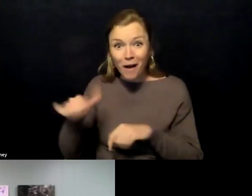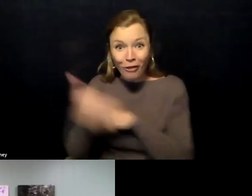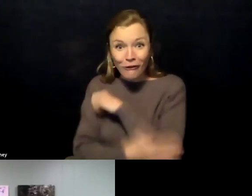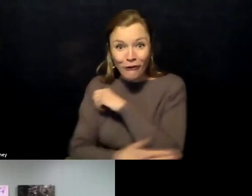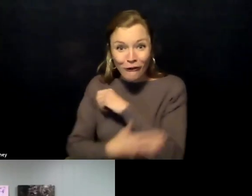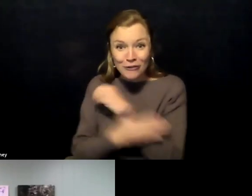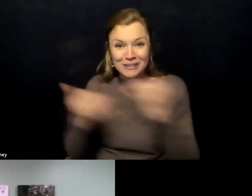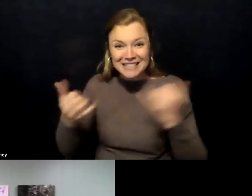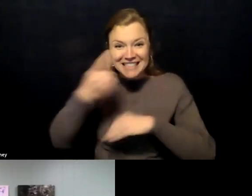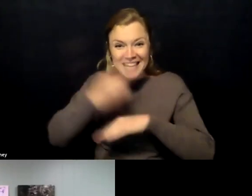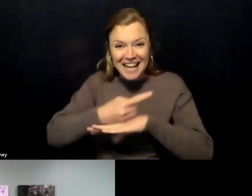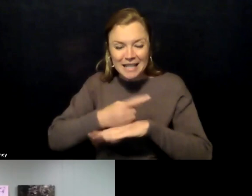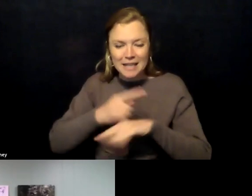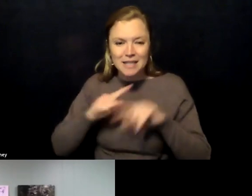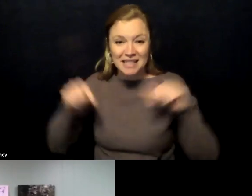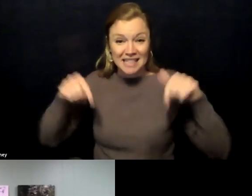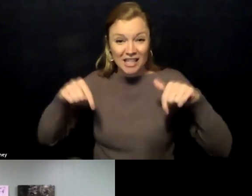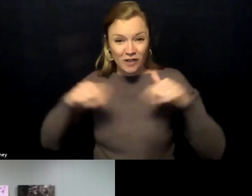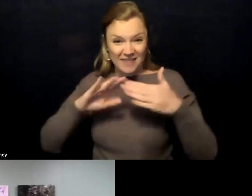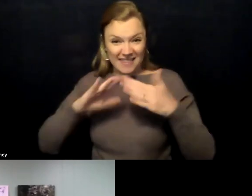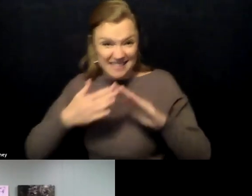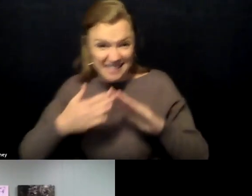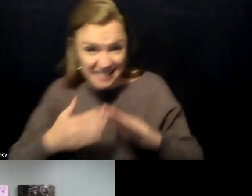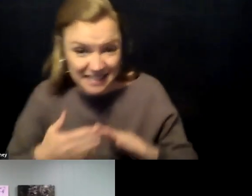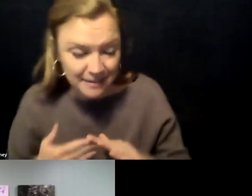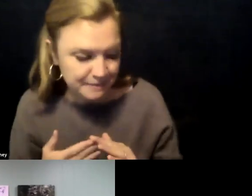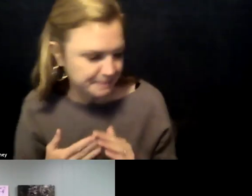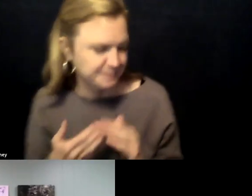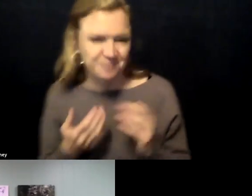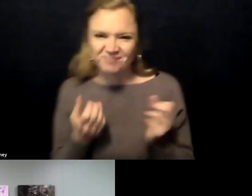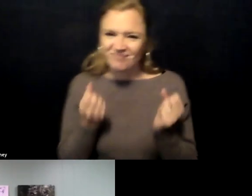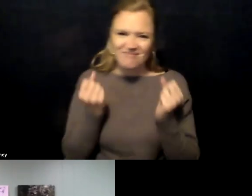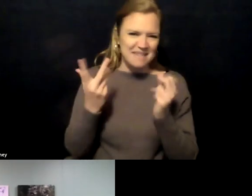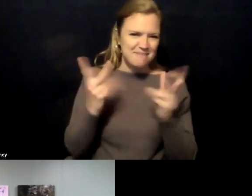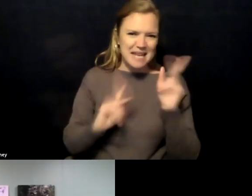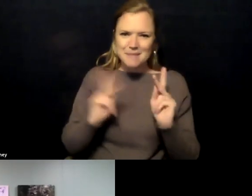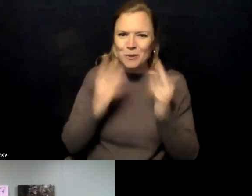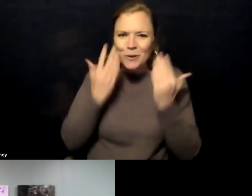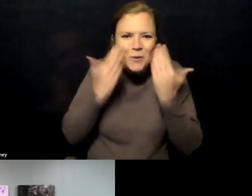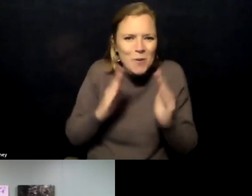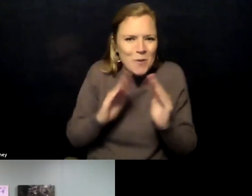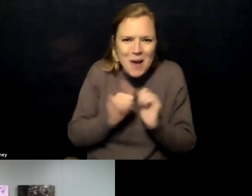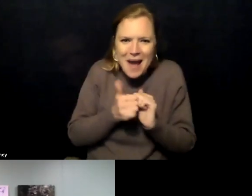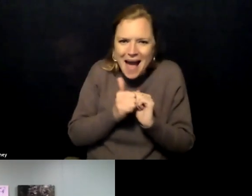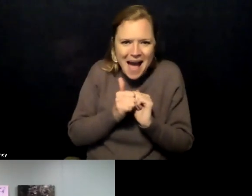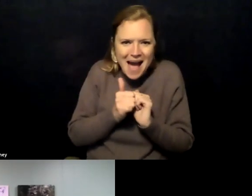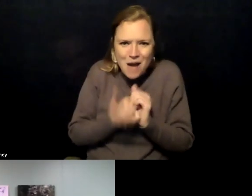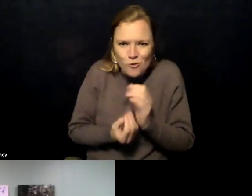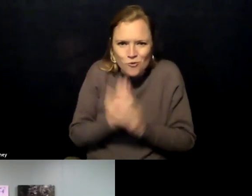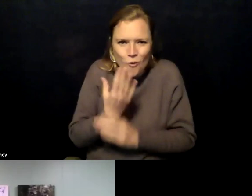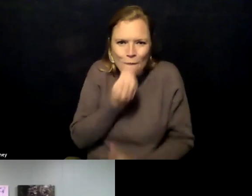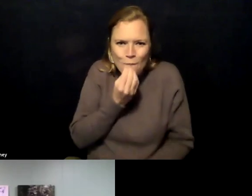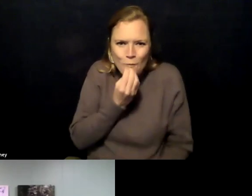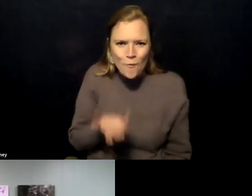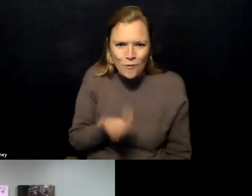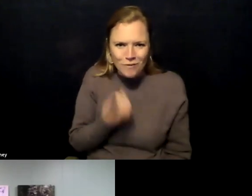there are a lot of people who haven't grown up with growing their own food.